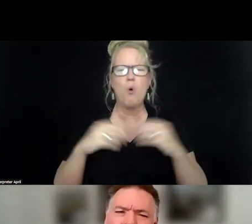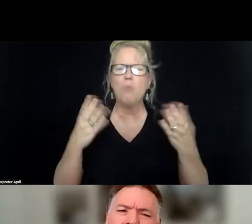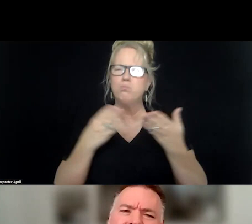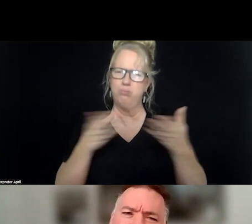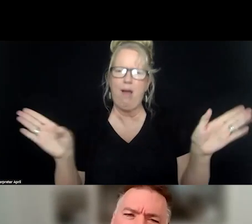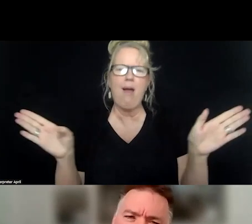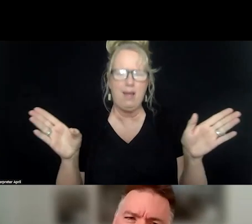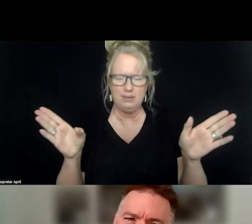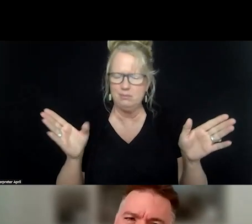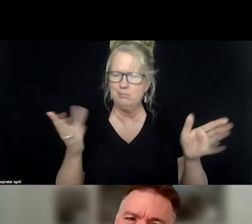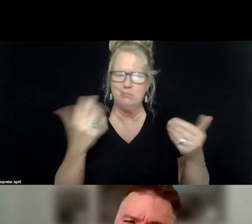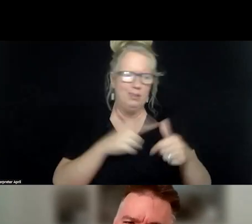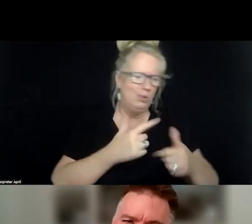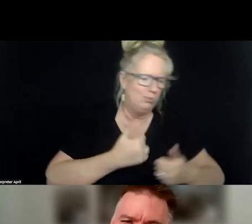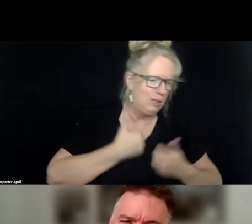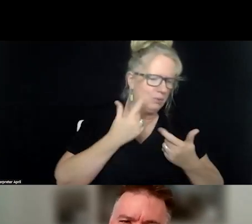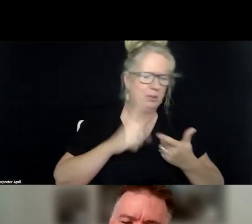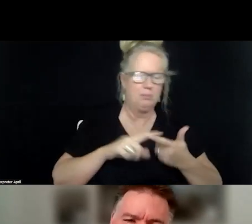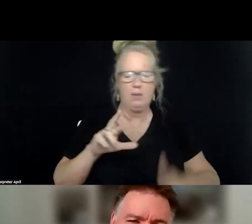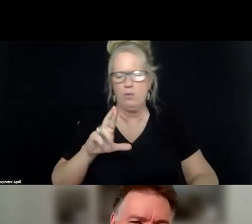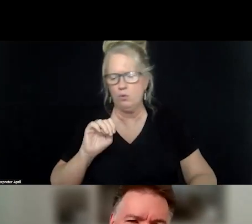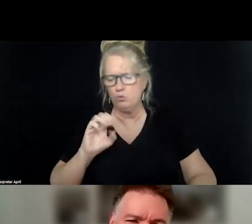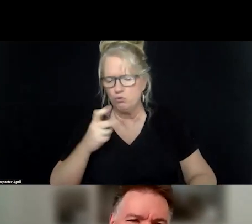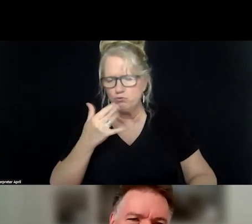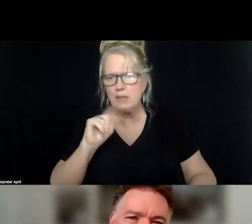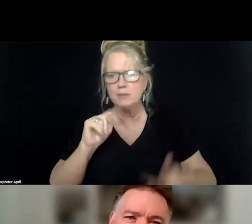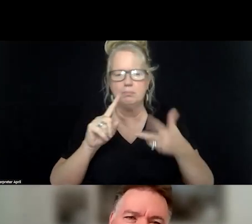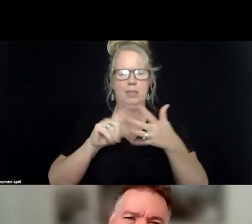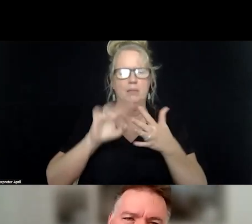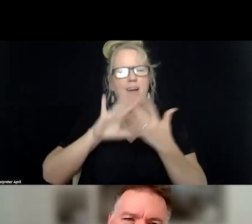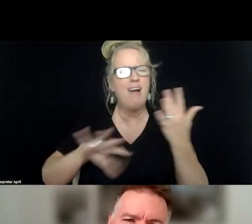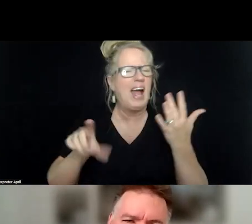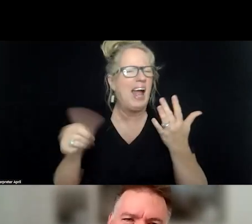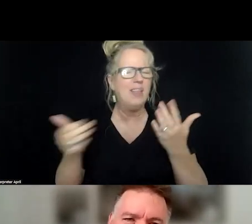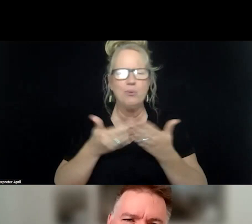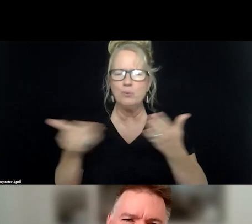THIS IS RESIDENTIAL AND OTHER THINGS THAT ARE IMPORTANT TO CARE.